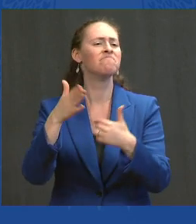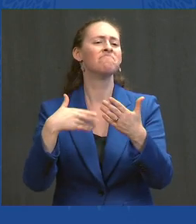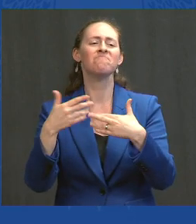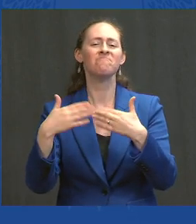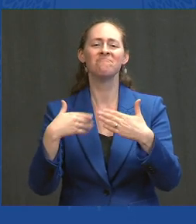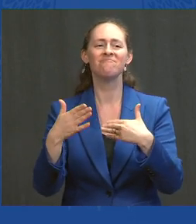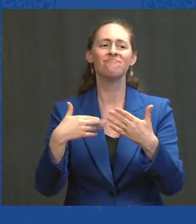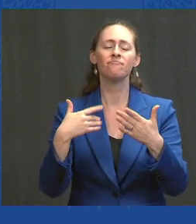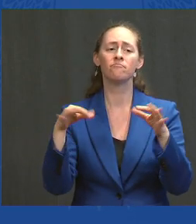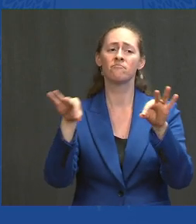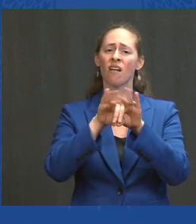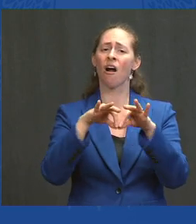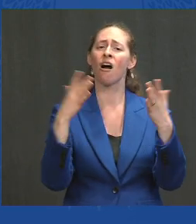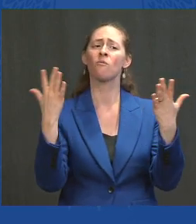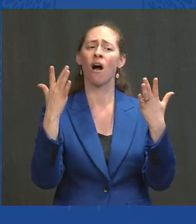is inviting others into your home.